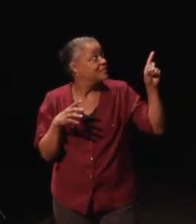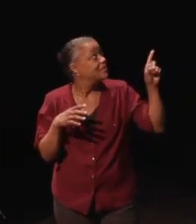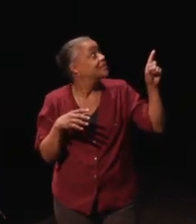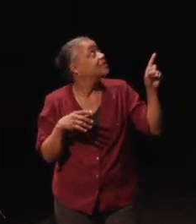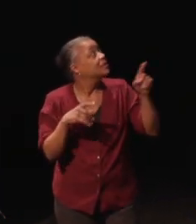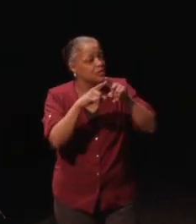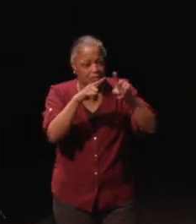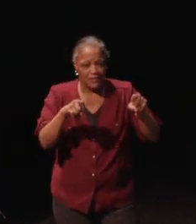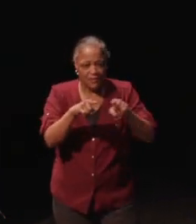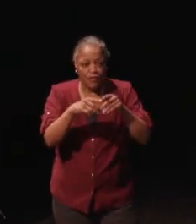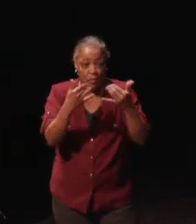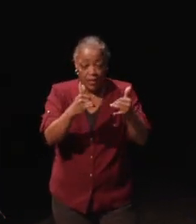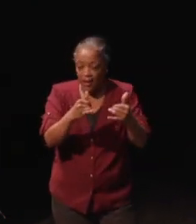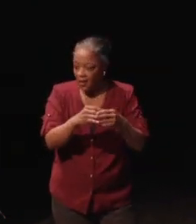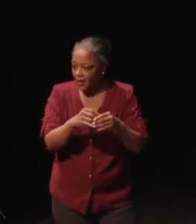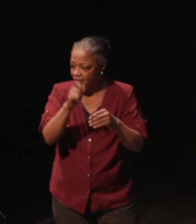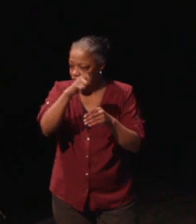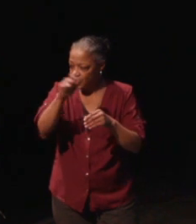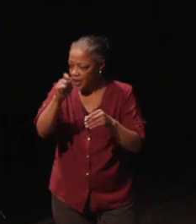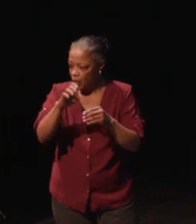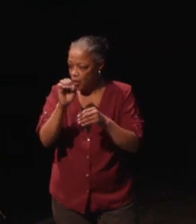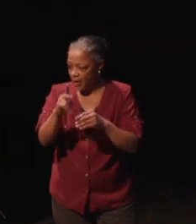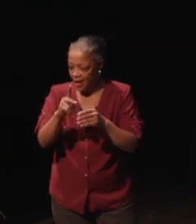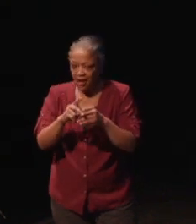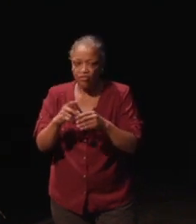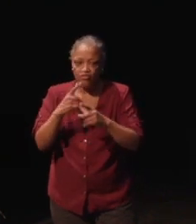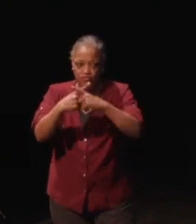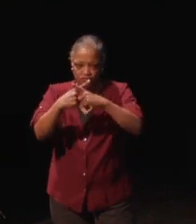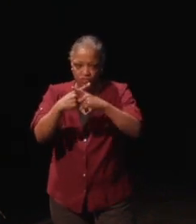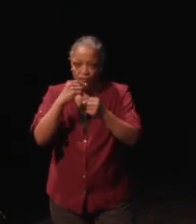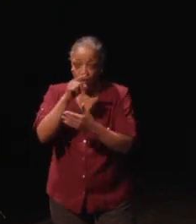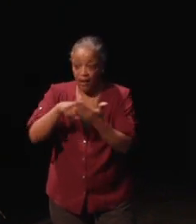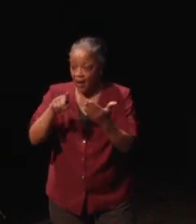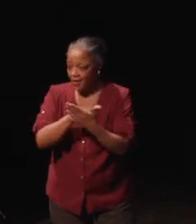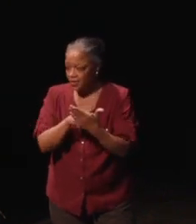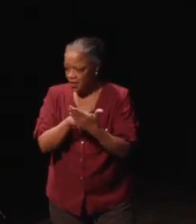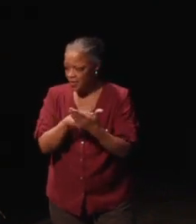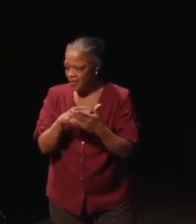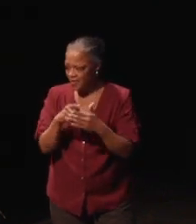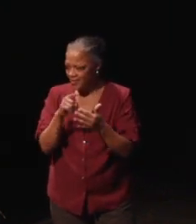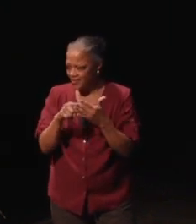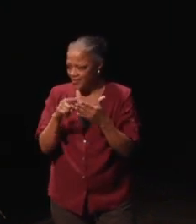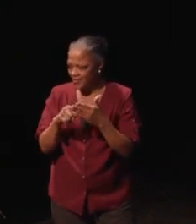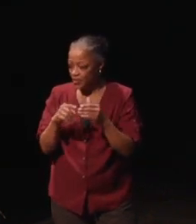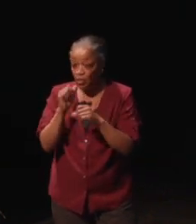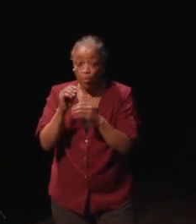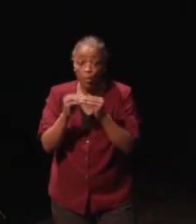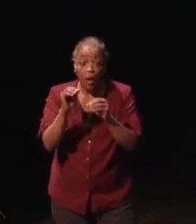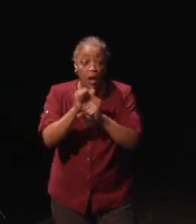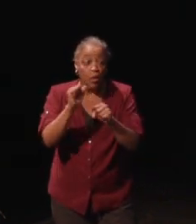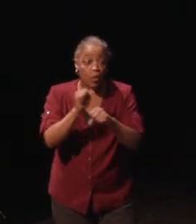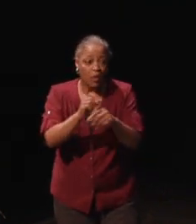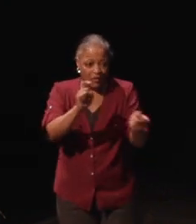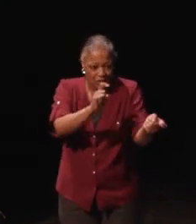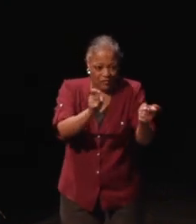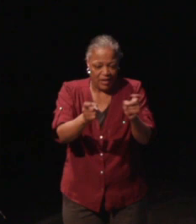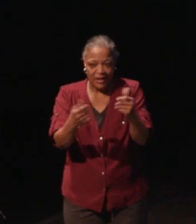you have a check mark for "Okay", the red X for "Cancel". The more I work with converting games I actually realize there's